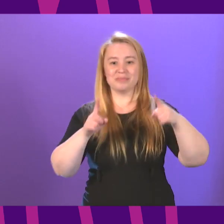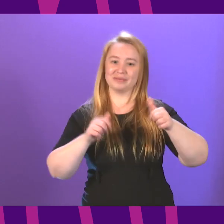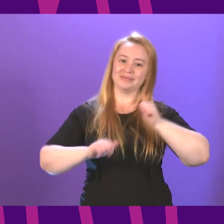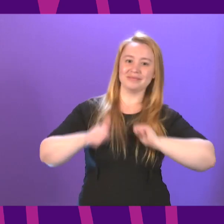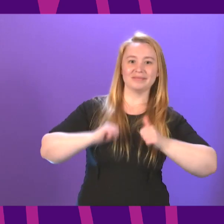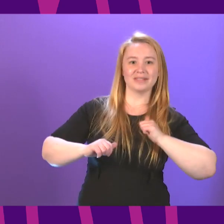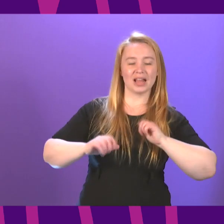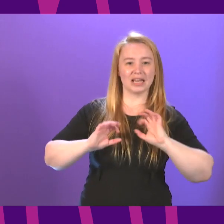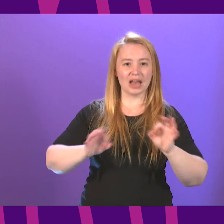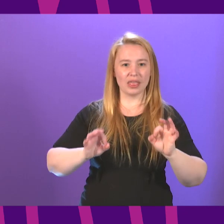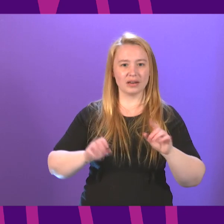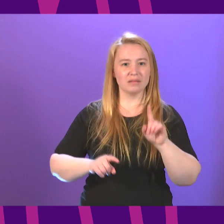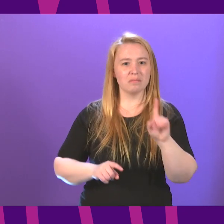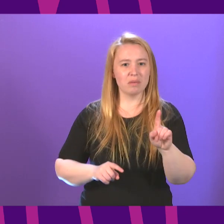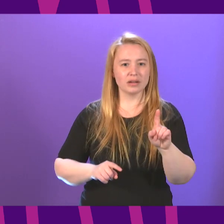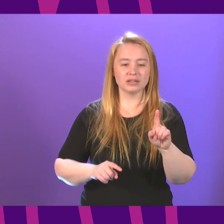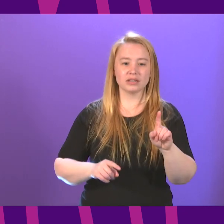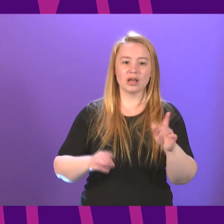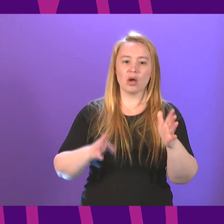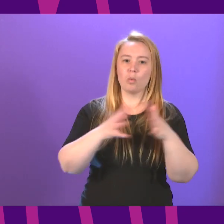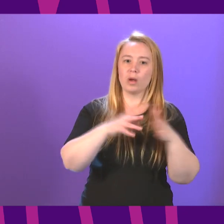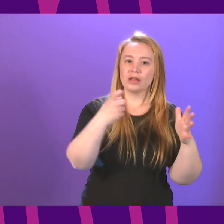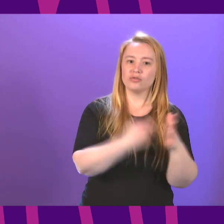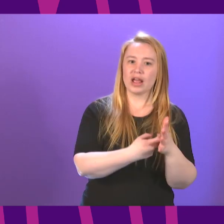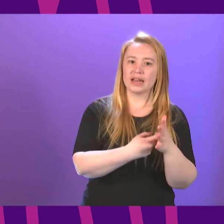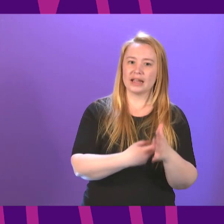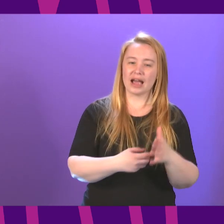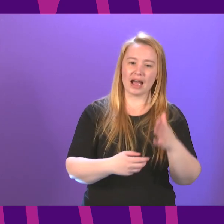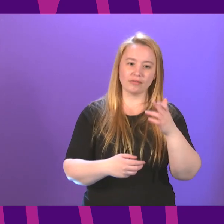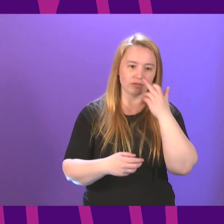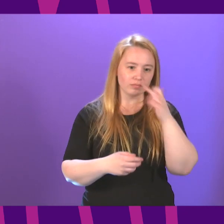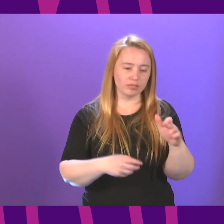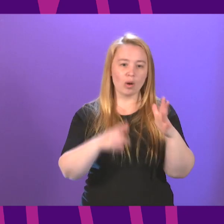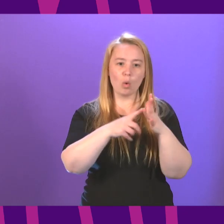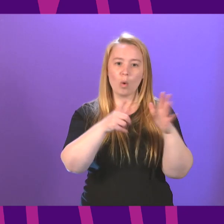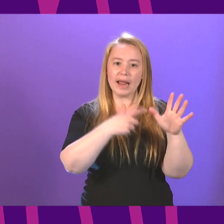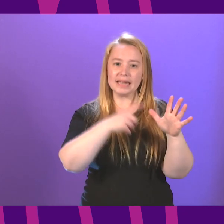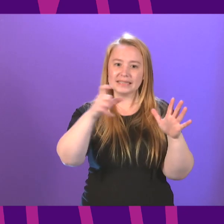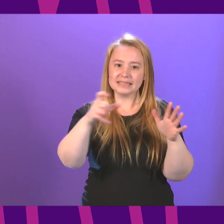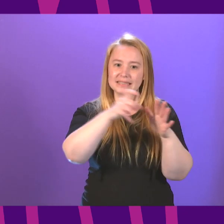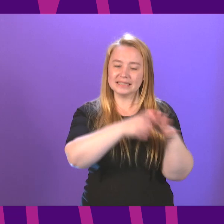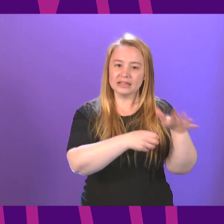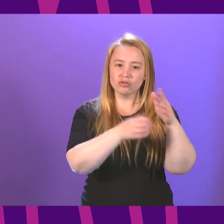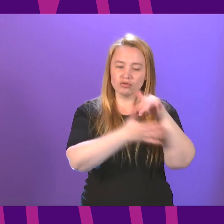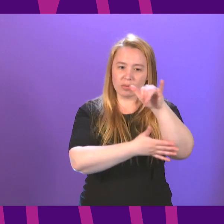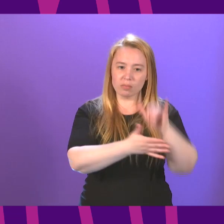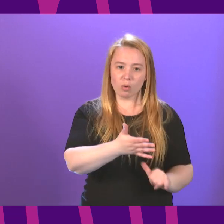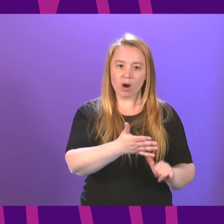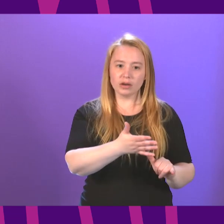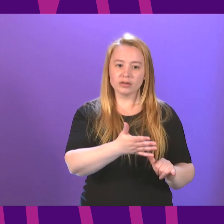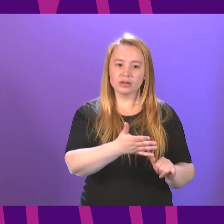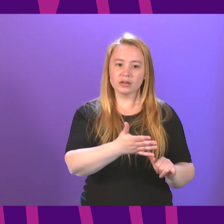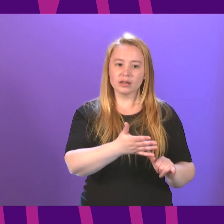his continued mischaracterisation of the position with the OECD report, he is almost engaging in